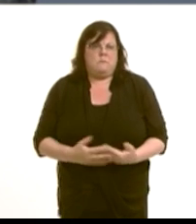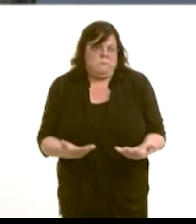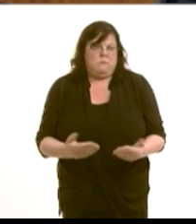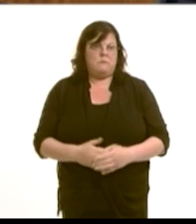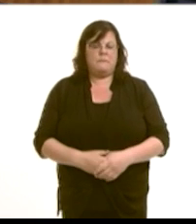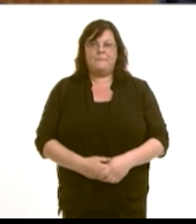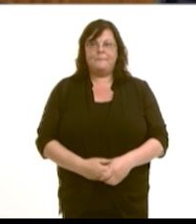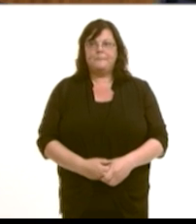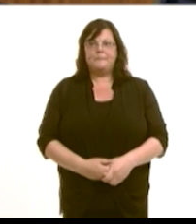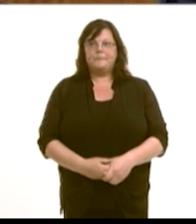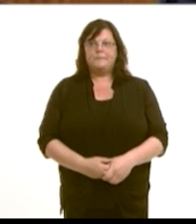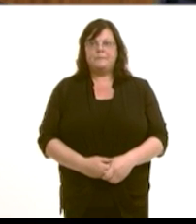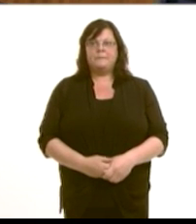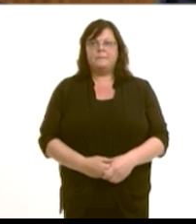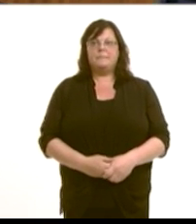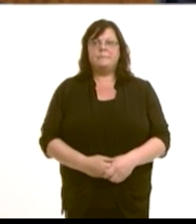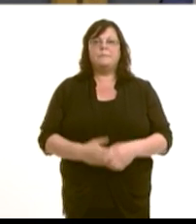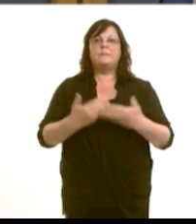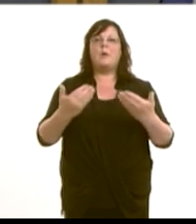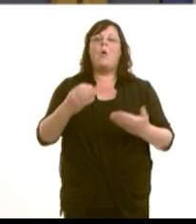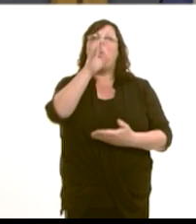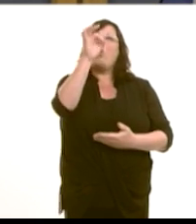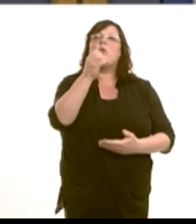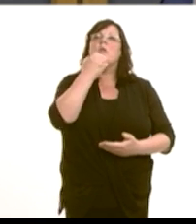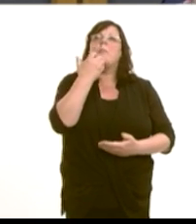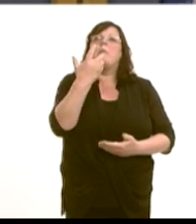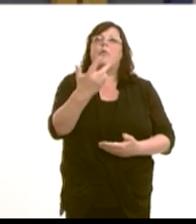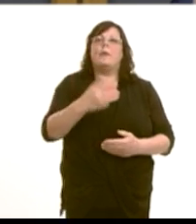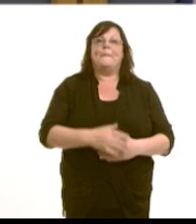Sian Gwenllian: 3.